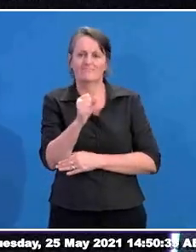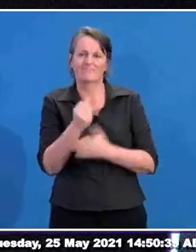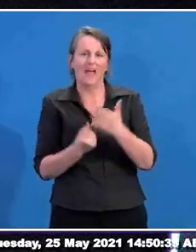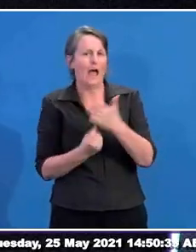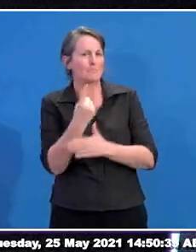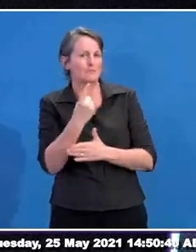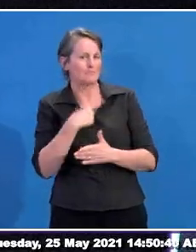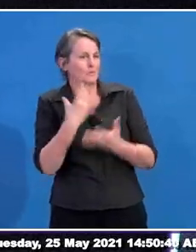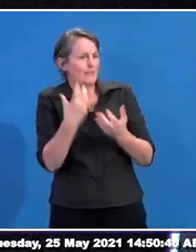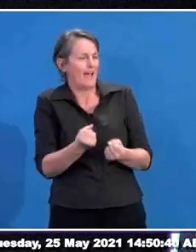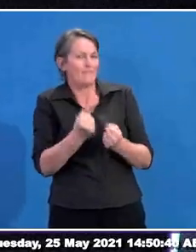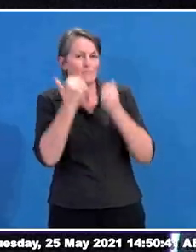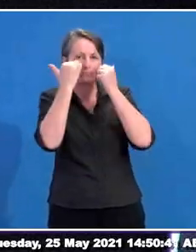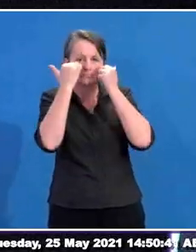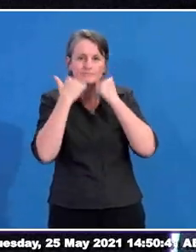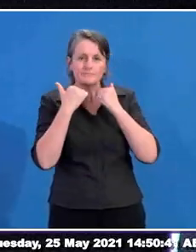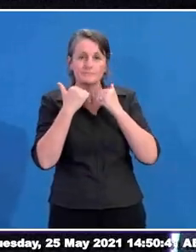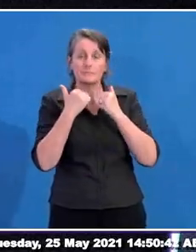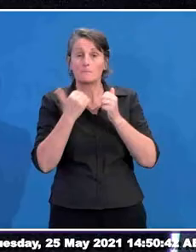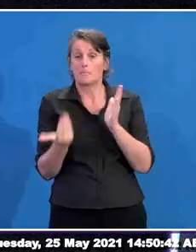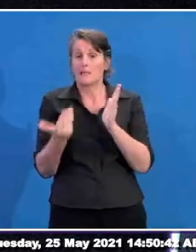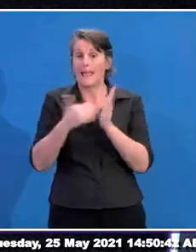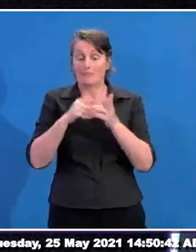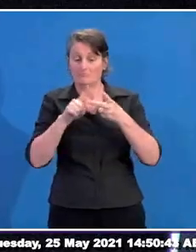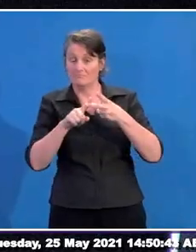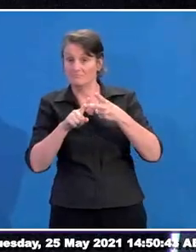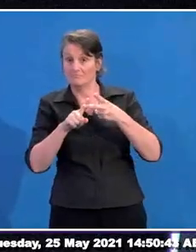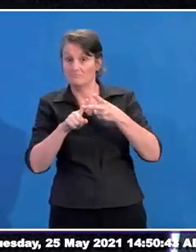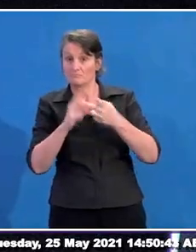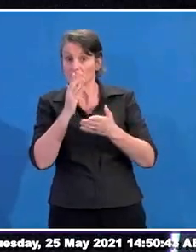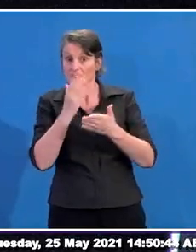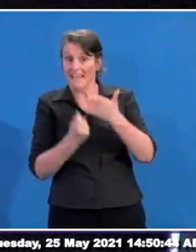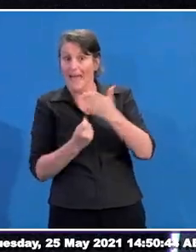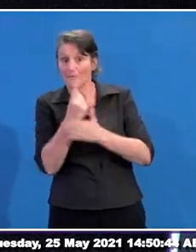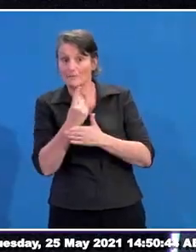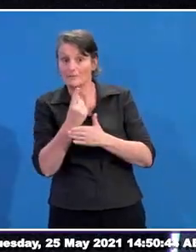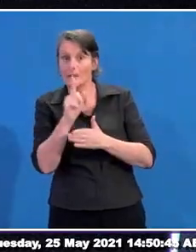"With mitigating circumstances" would be, yes, it most likely happened